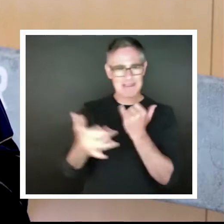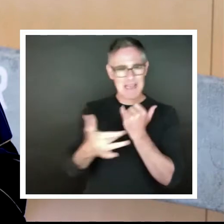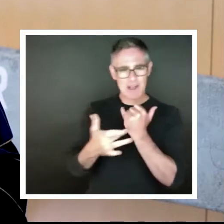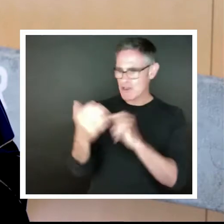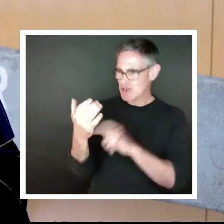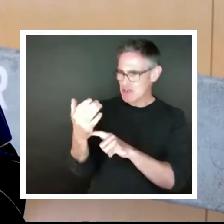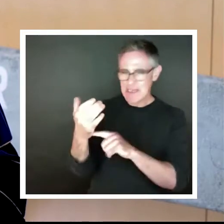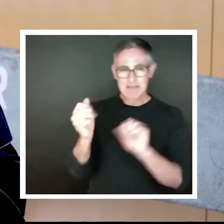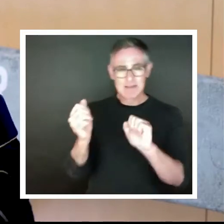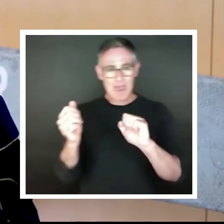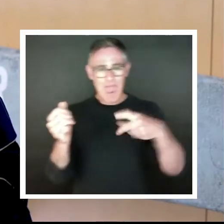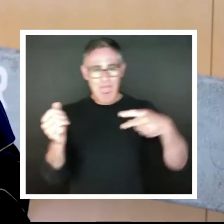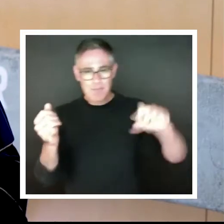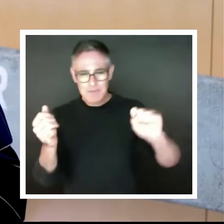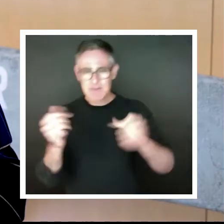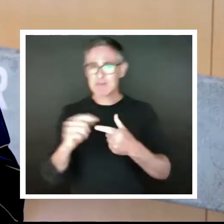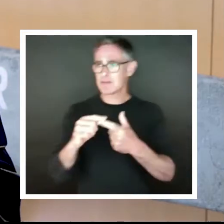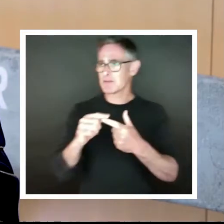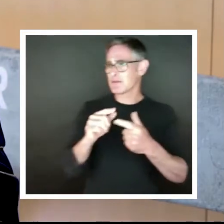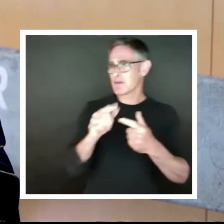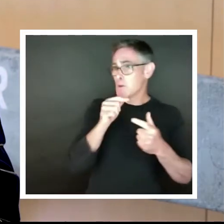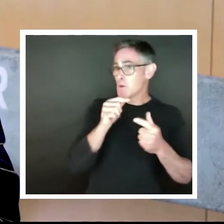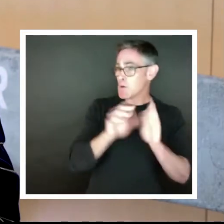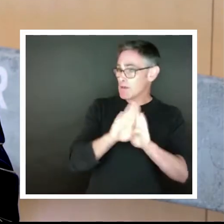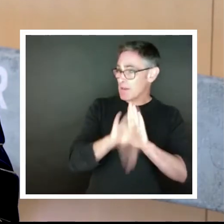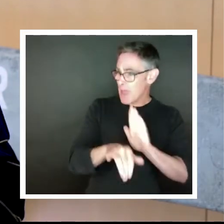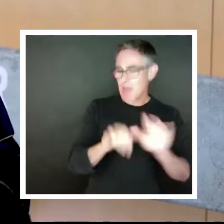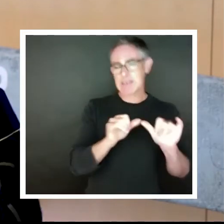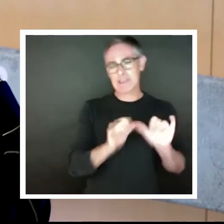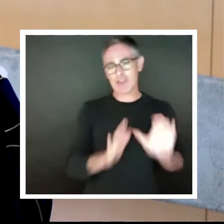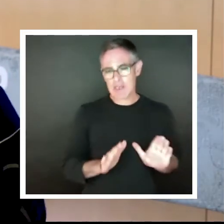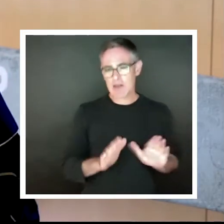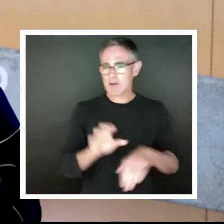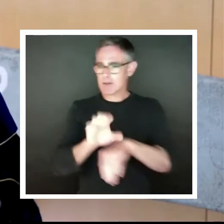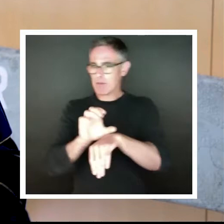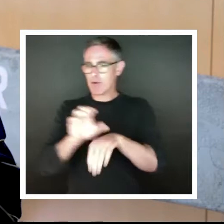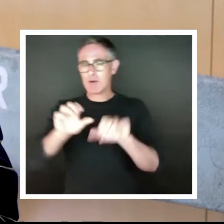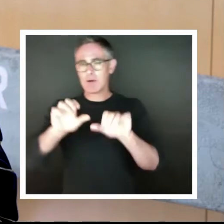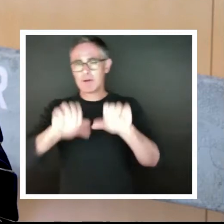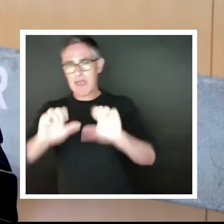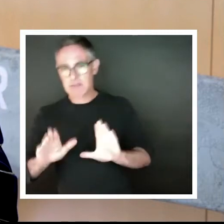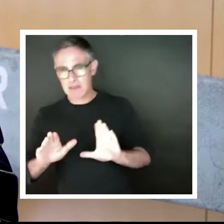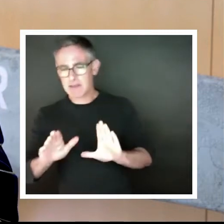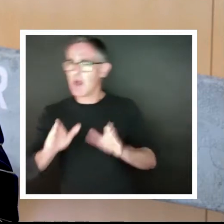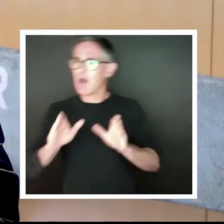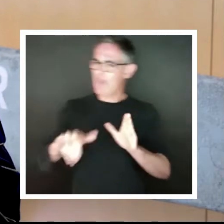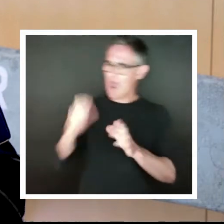developed by engineers and computer scientists has allowed us to put a huge magnifying glass on injustice,